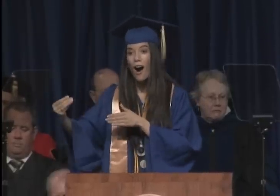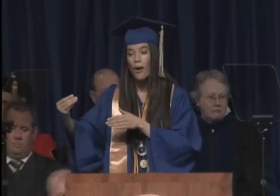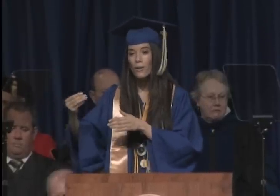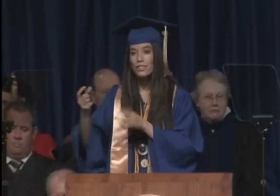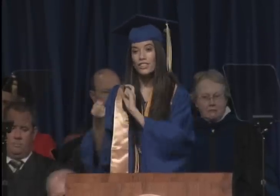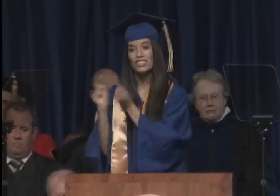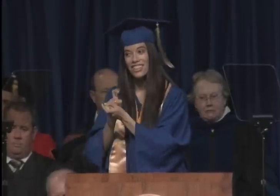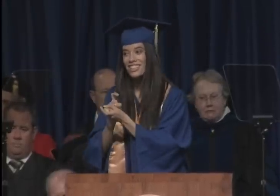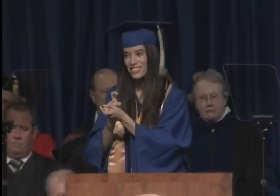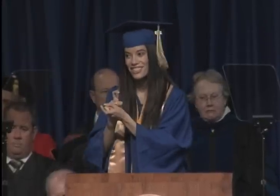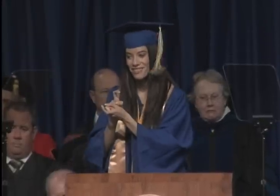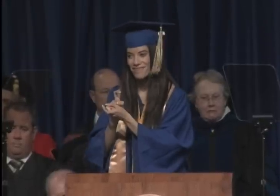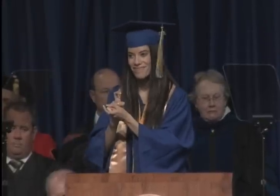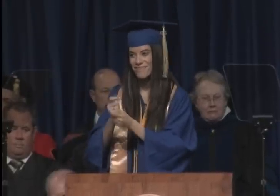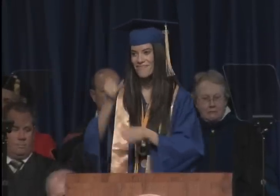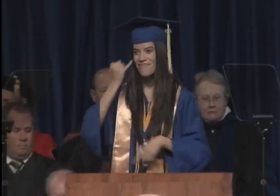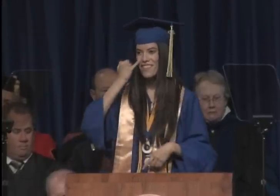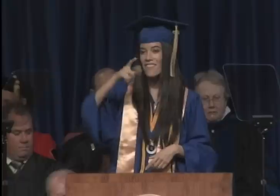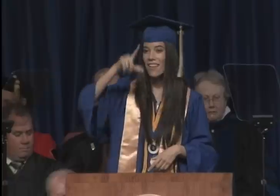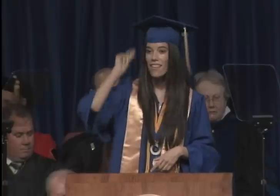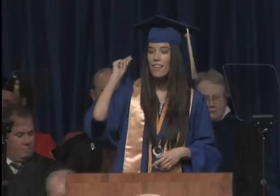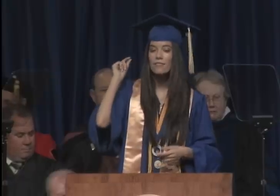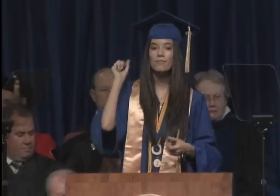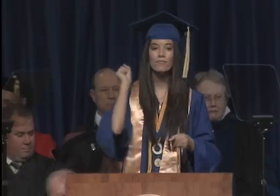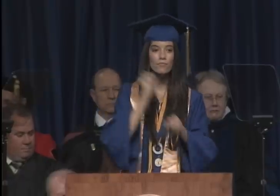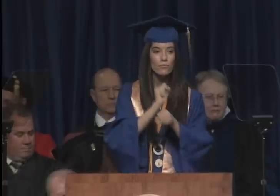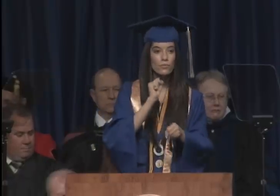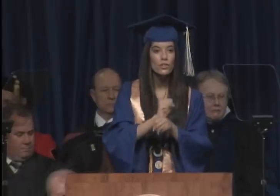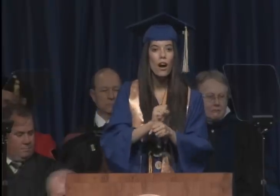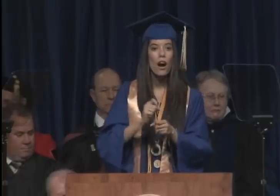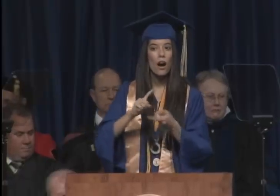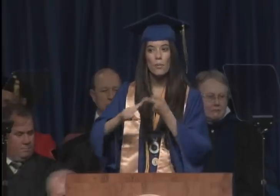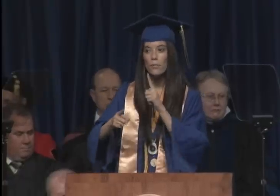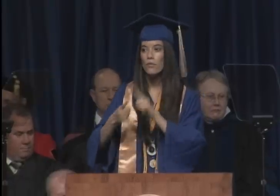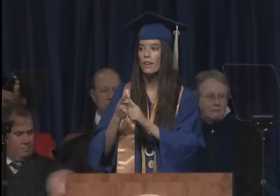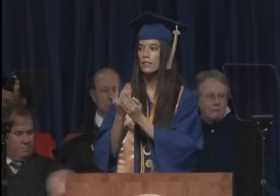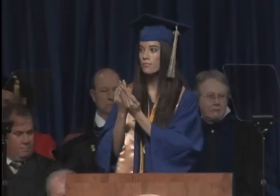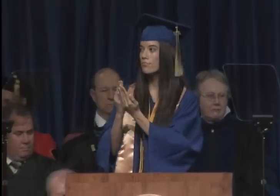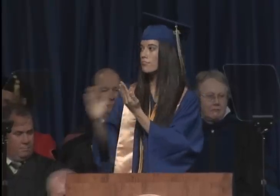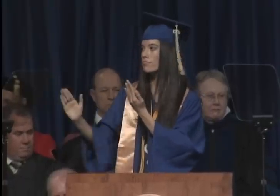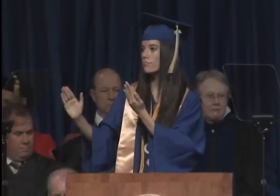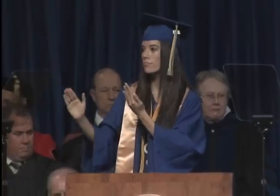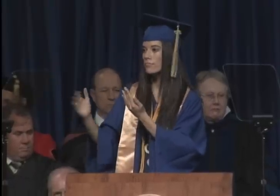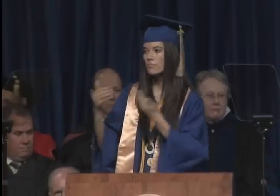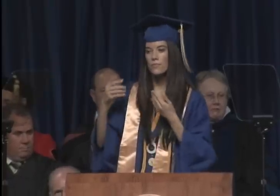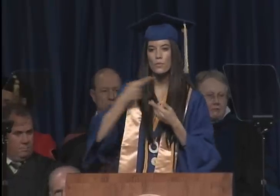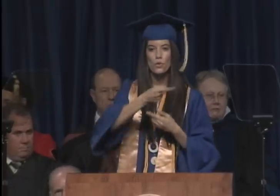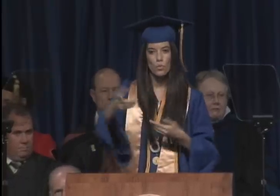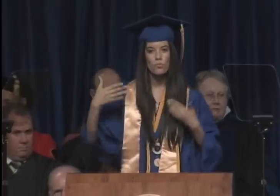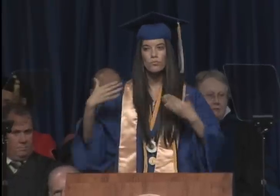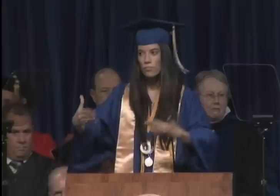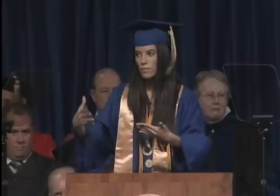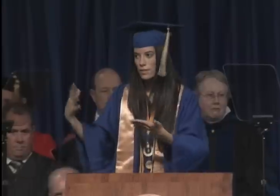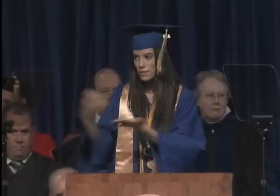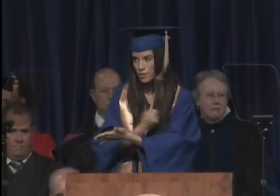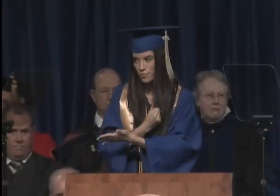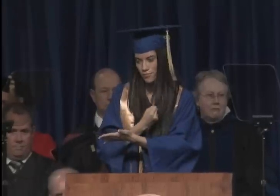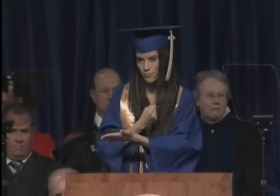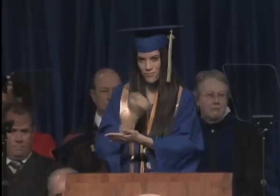Go outside of your comfort zone as you enter the real world and make a change. If Gallaudet or your job, your friends,